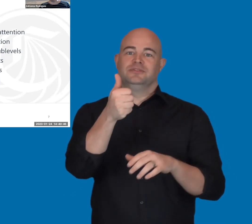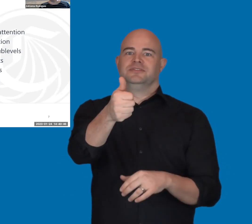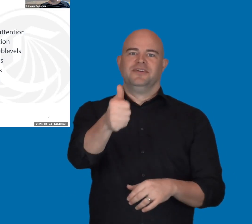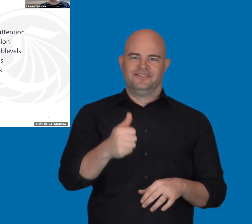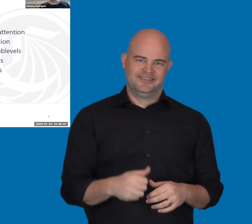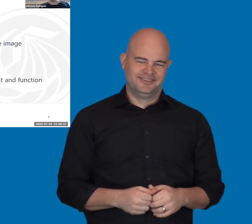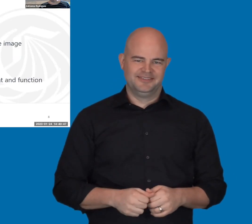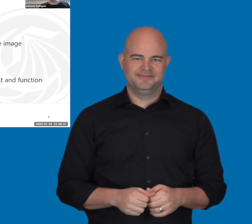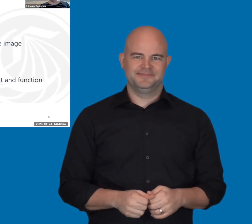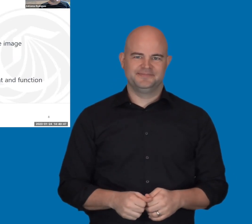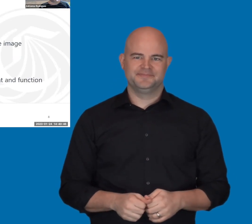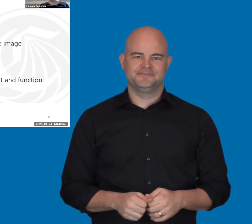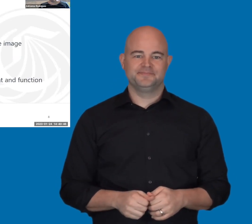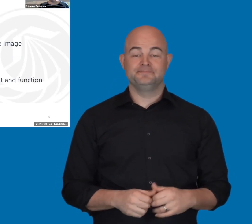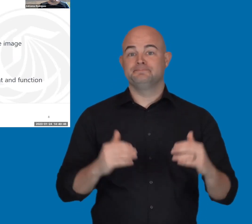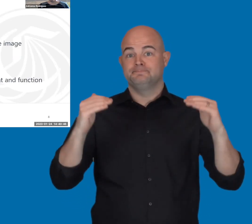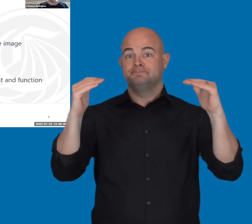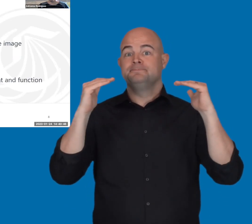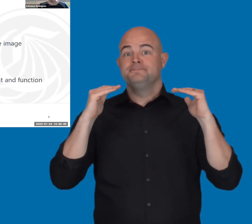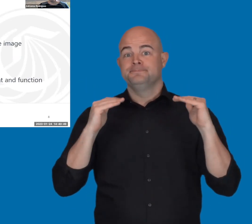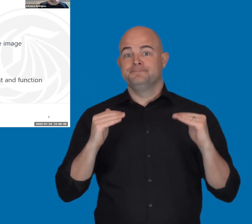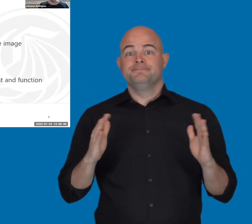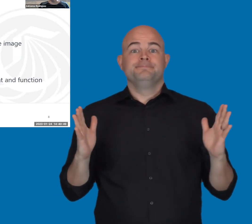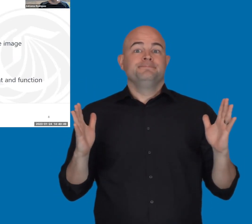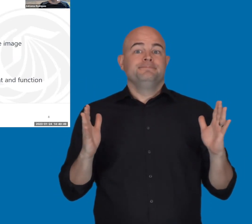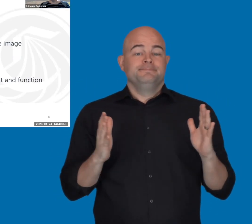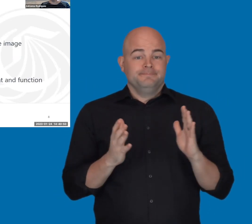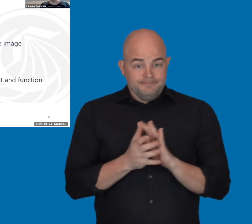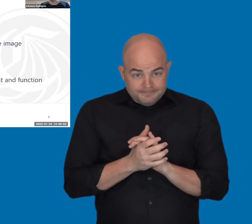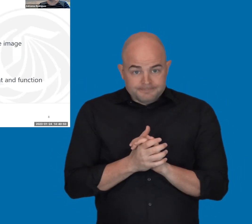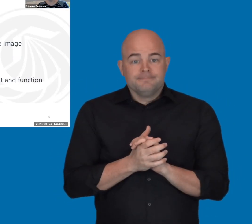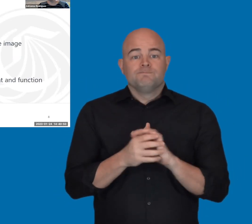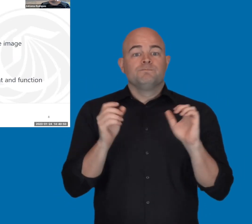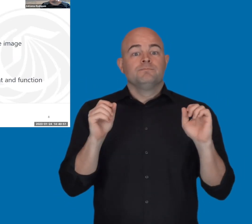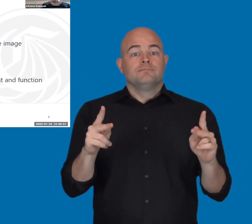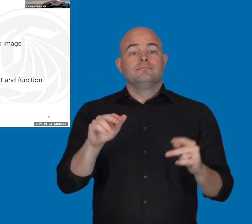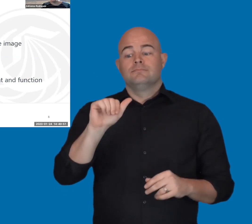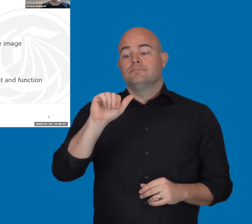So, let's move on. OK, so Alt Tags.